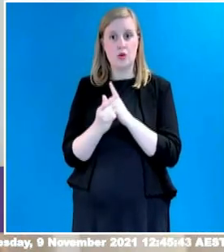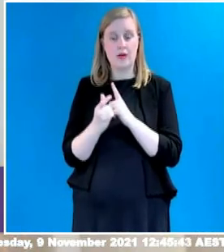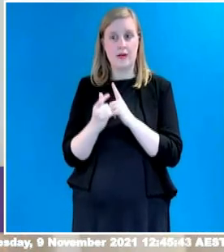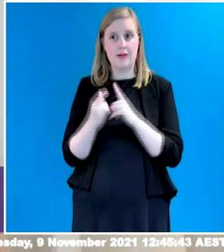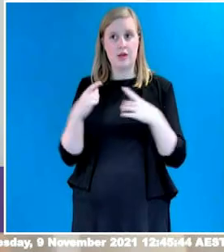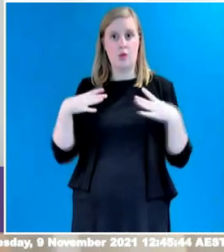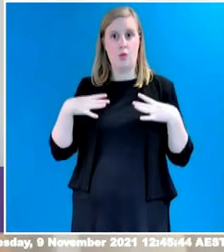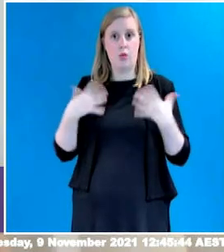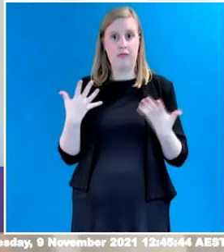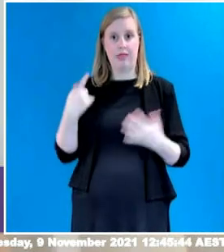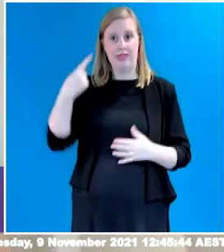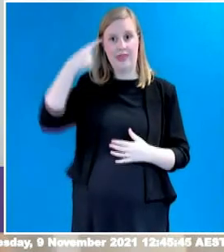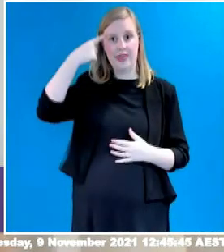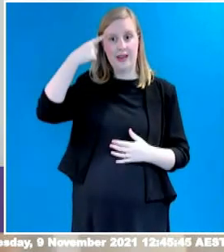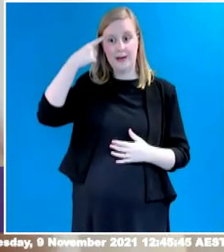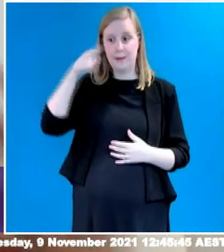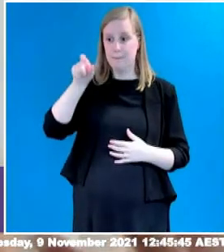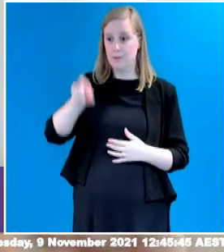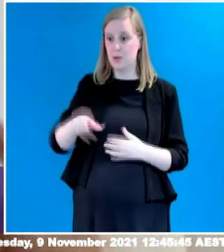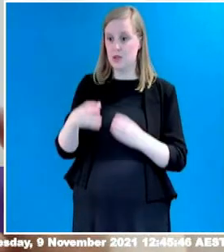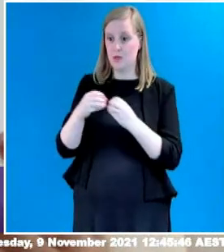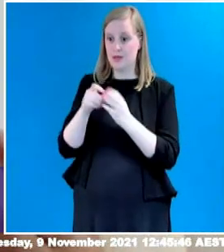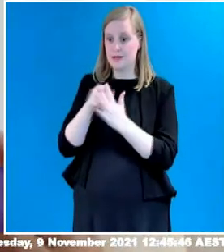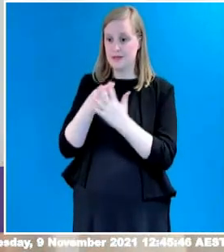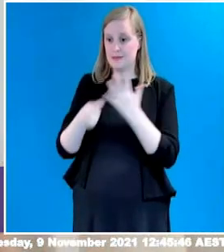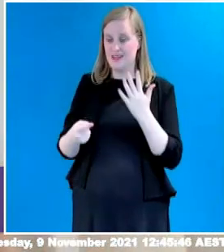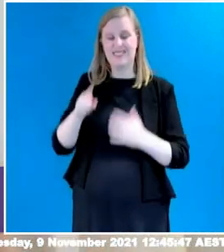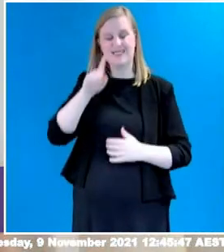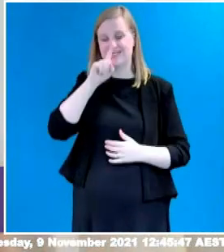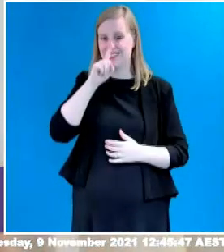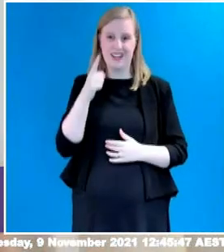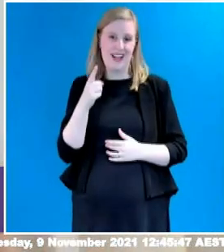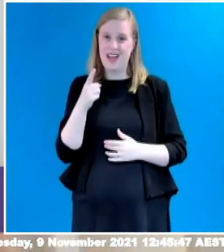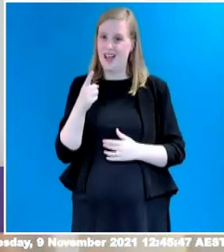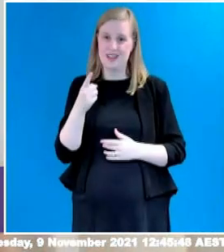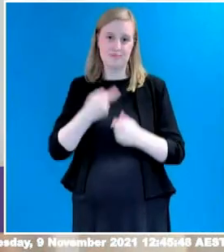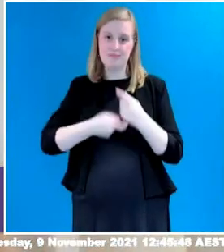I think that's the prejudice I have been referring to, Commissioner McEwin.